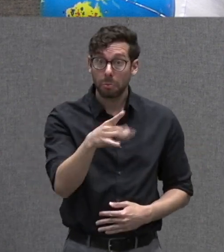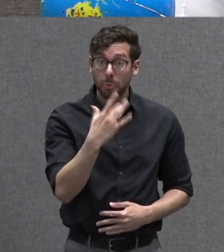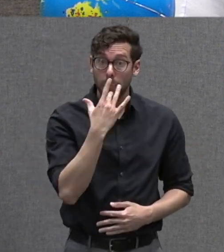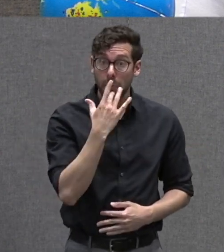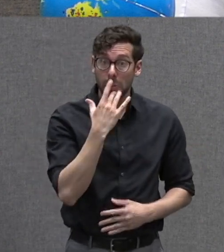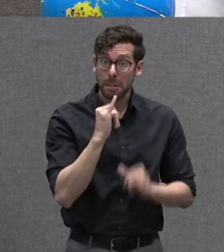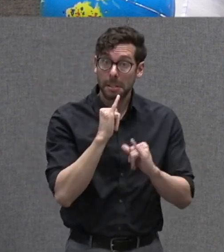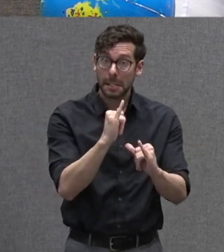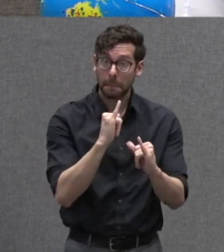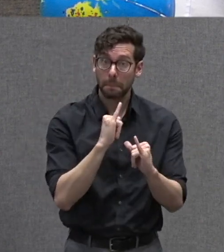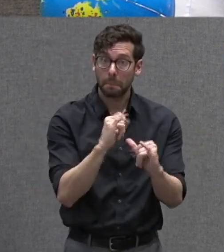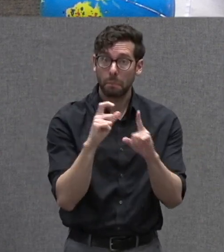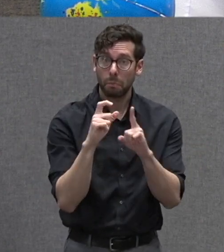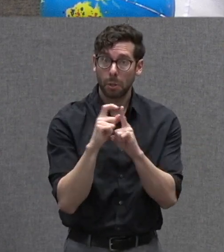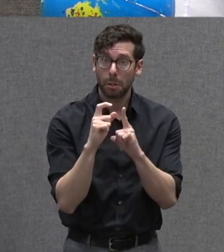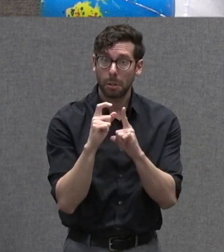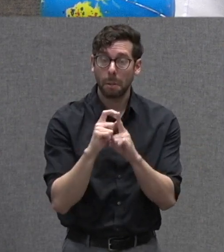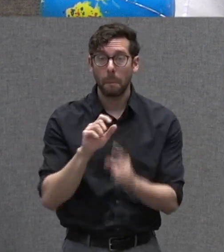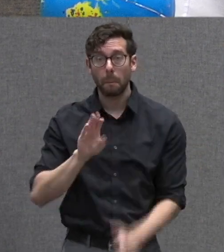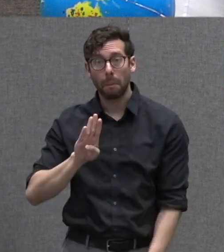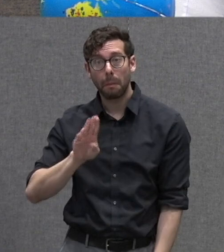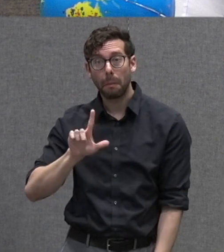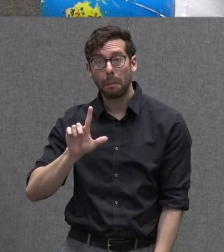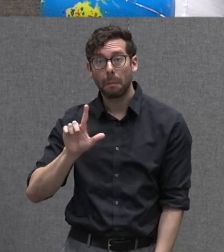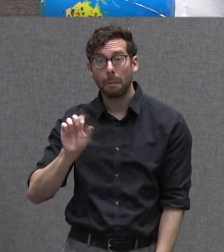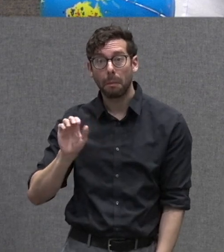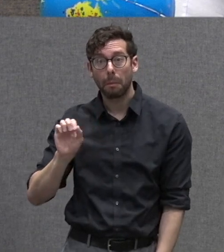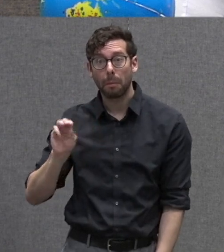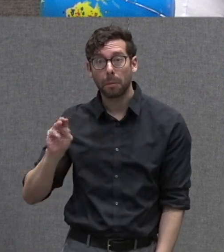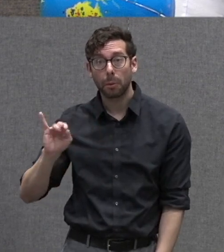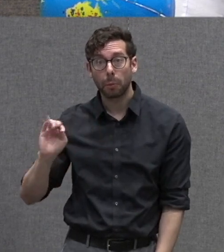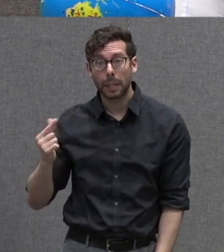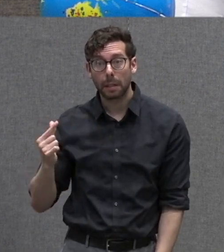It could be growing, it could be sprouting.